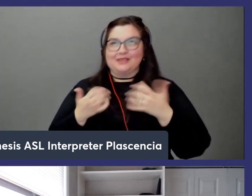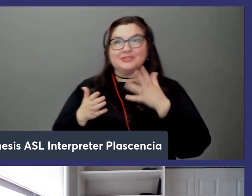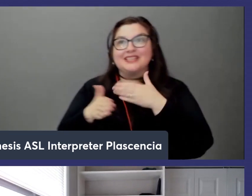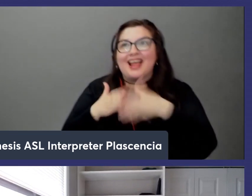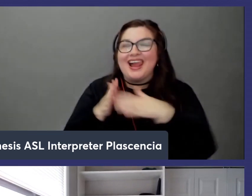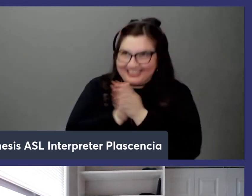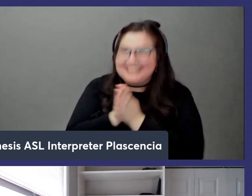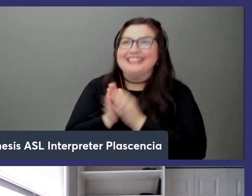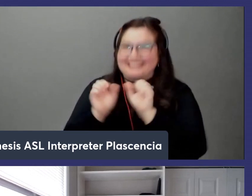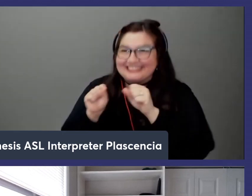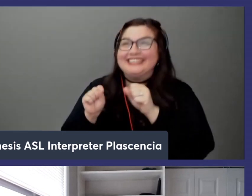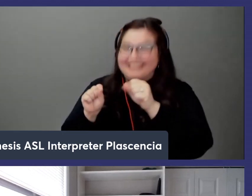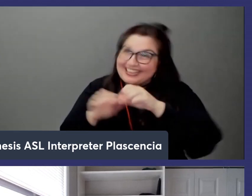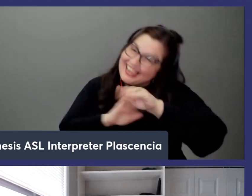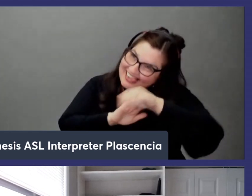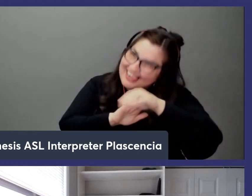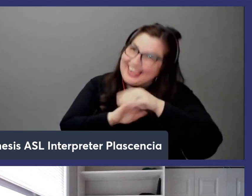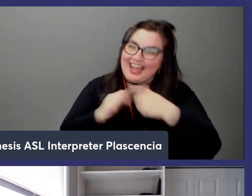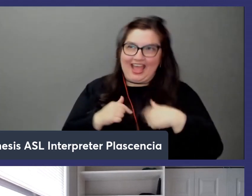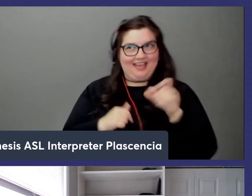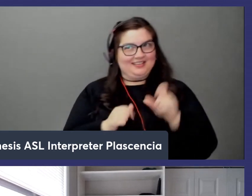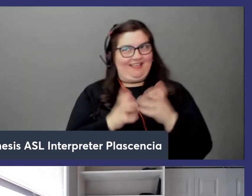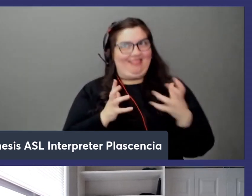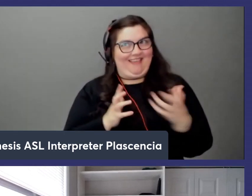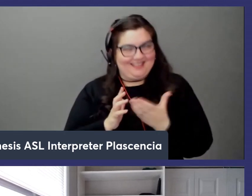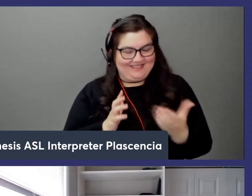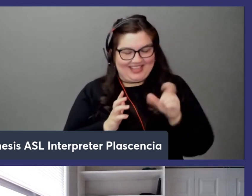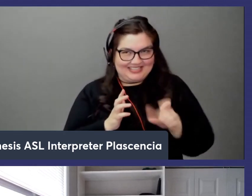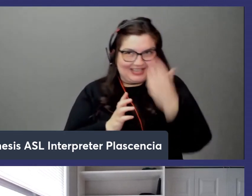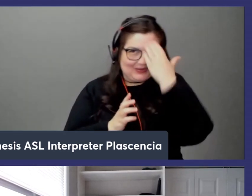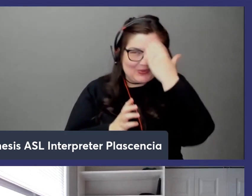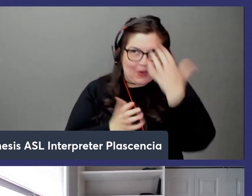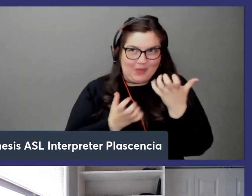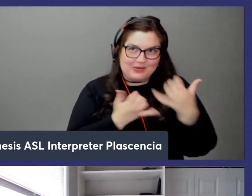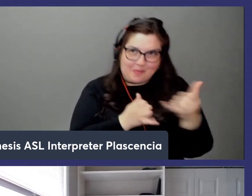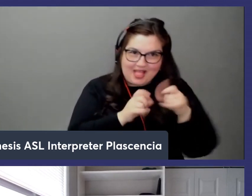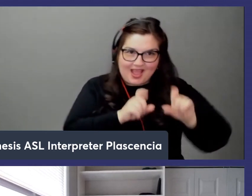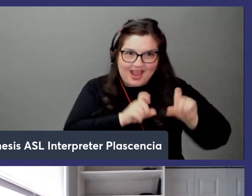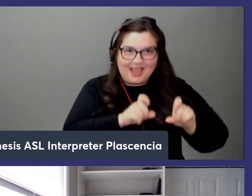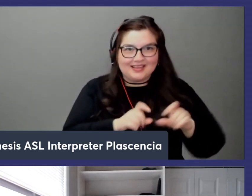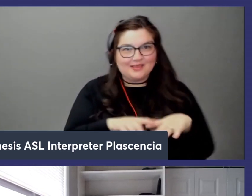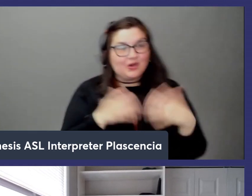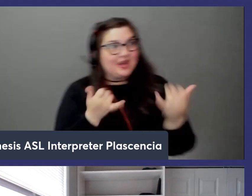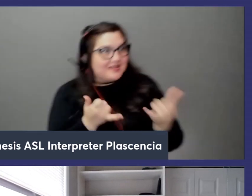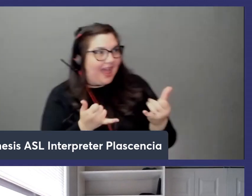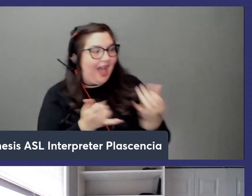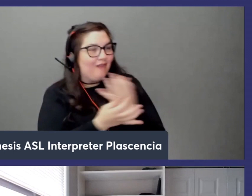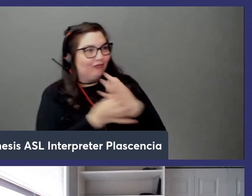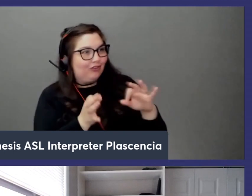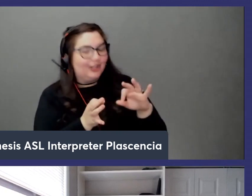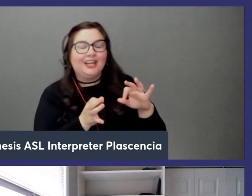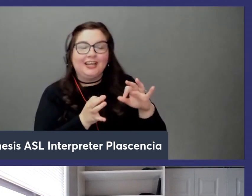I got a lot of things I need to know. And now with the free trial offer, you can play with it for free. That's right. Oh, I'm truly excited.